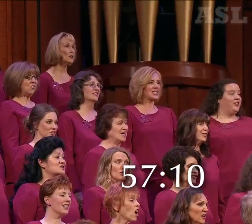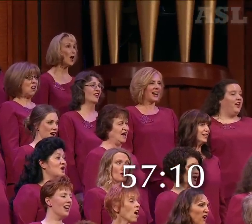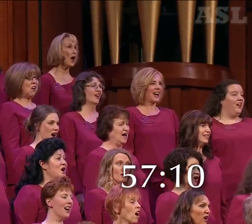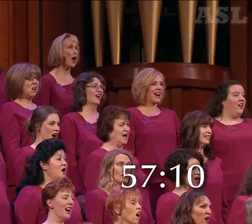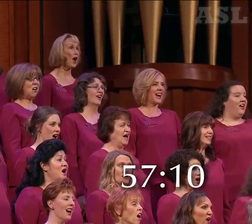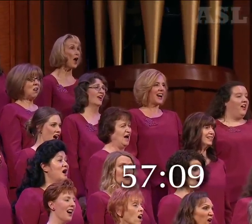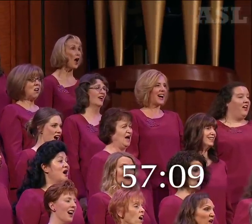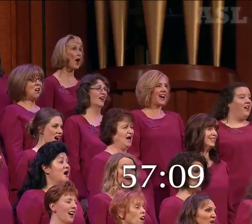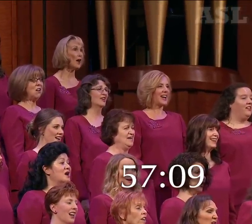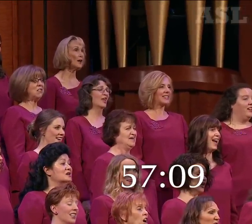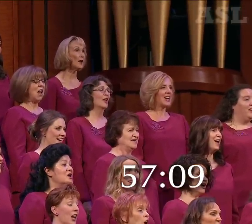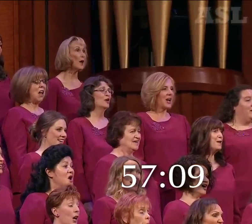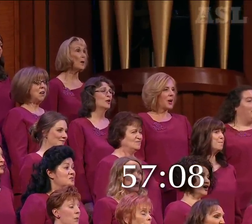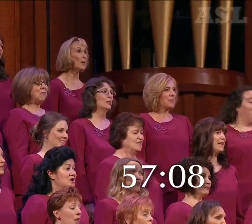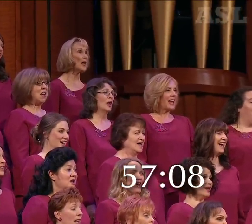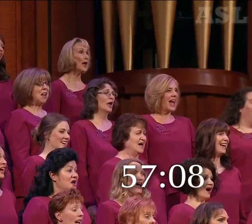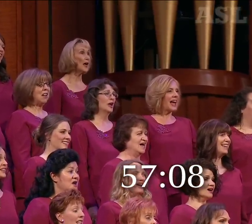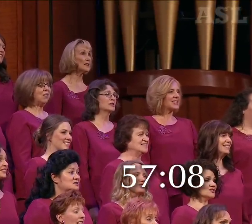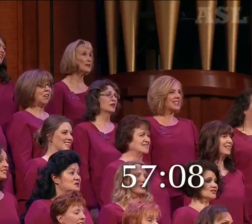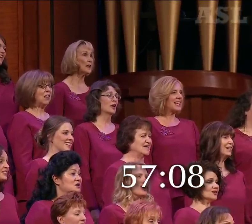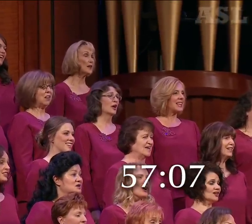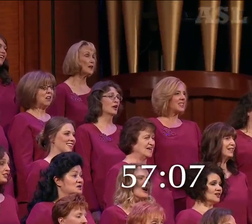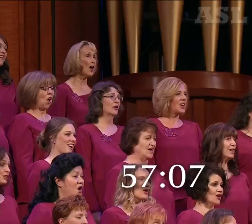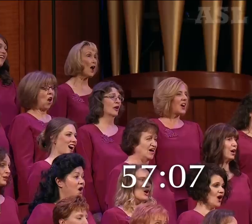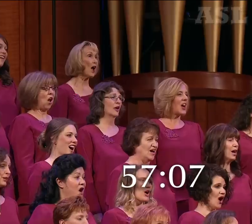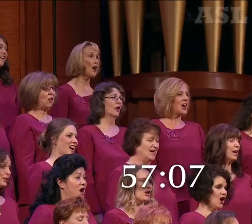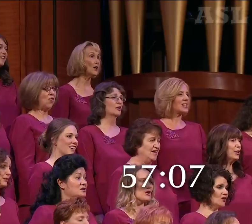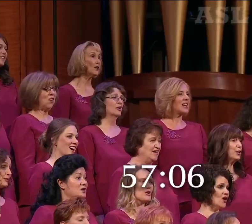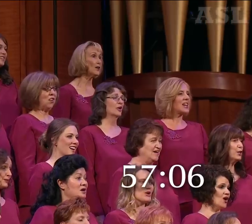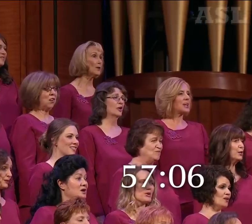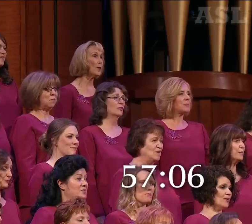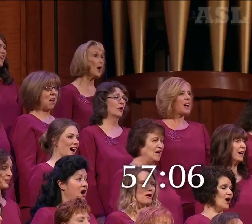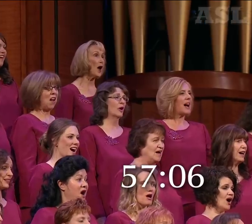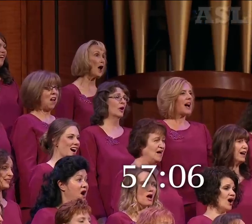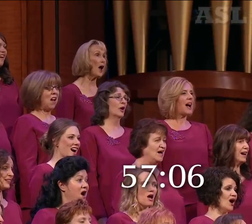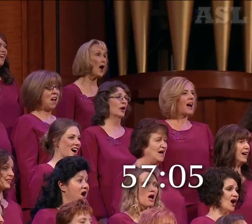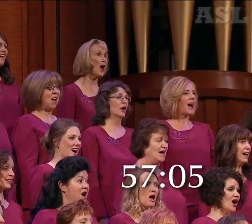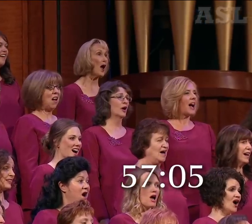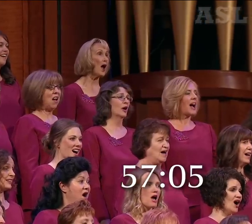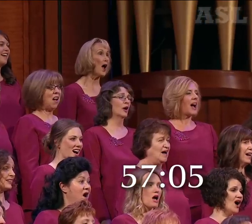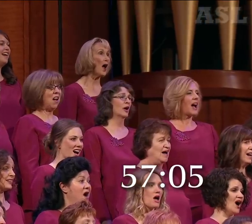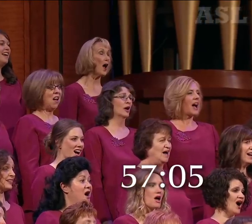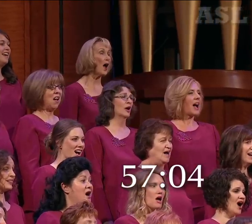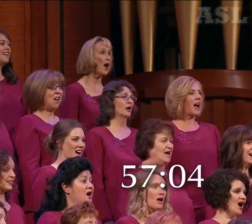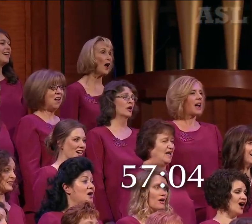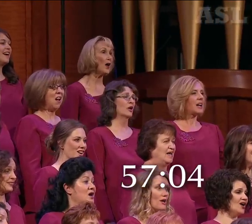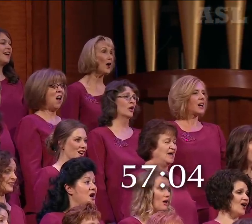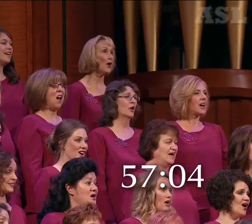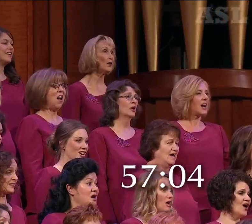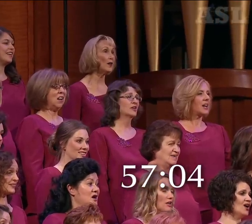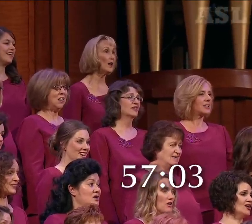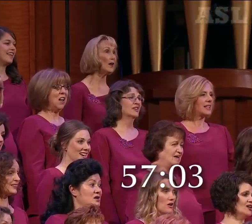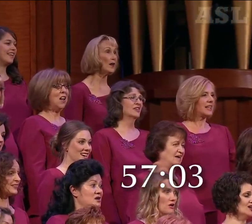THIS IS THE ENGLISH CLOSED CAPTION CHANNEL OF THE CHURCH OF JESUS CHRIST OF LATTER-DAY SAINTS.